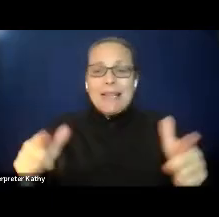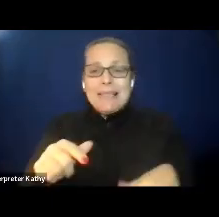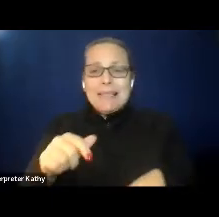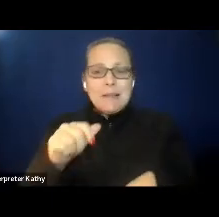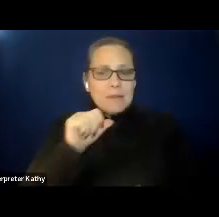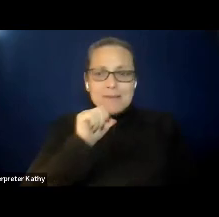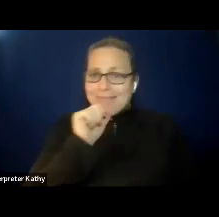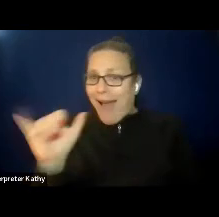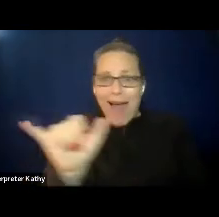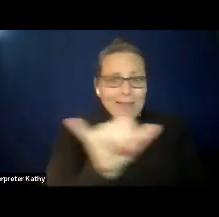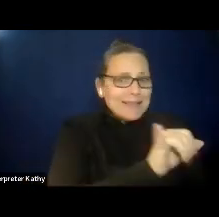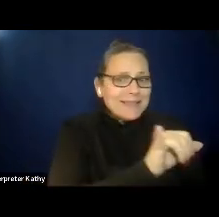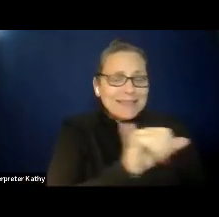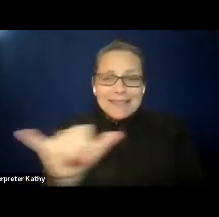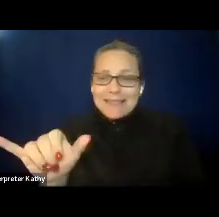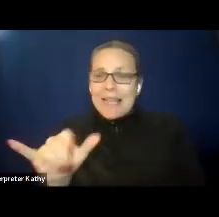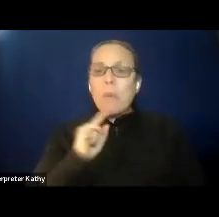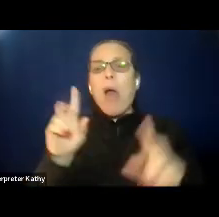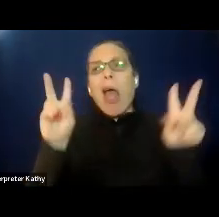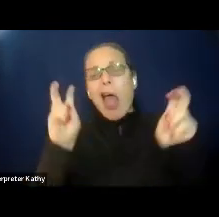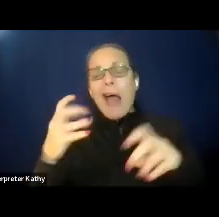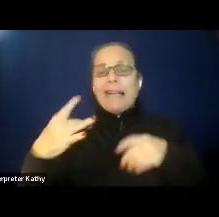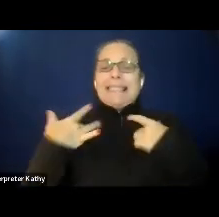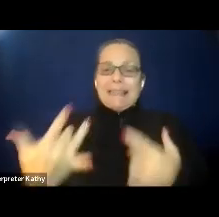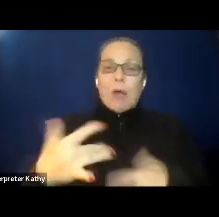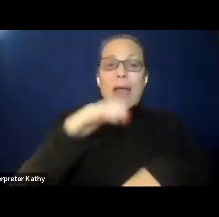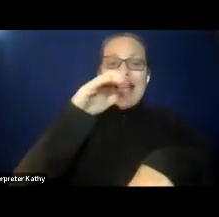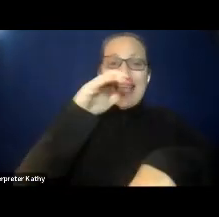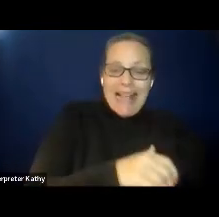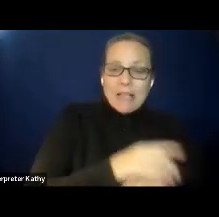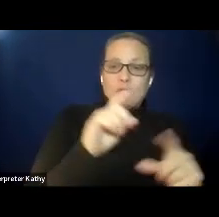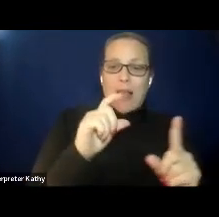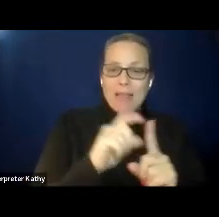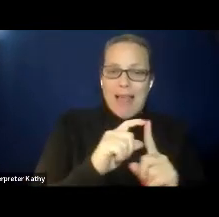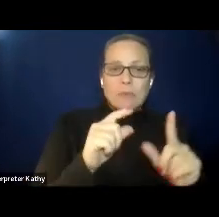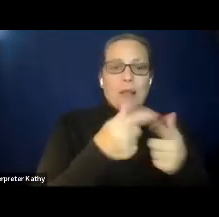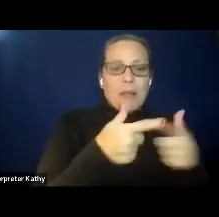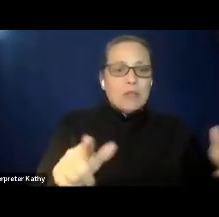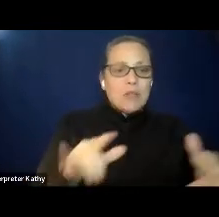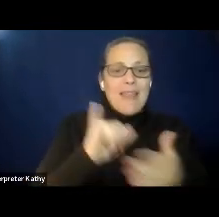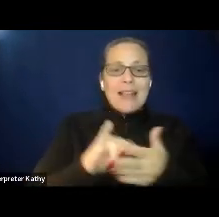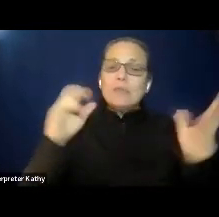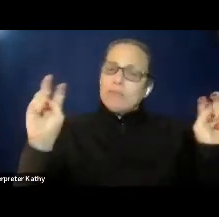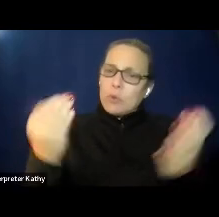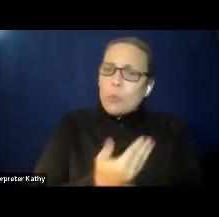language. There's certain words and language that are not the same in the